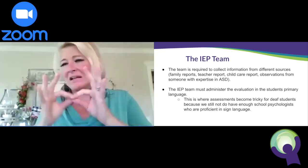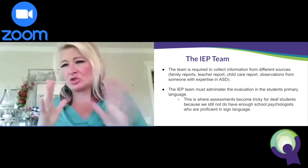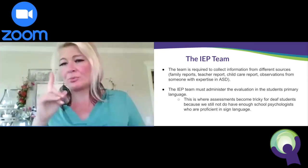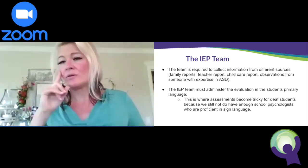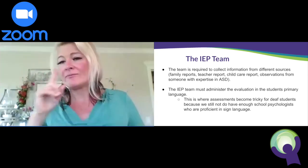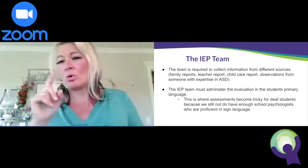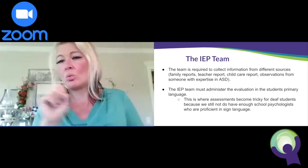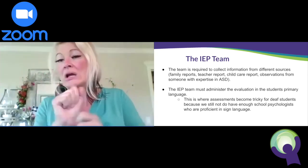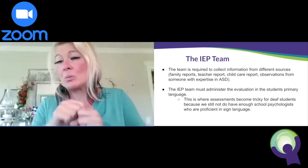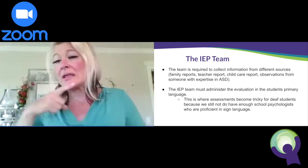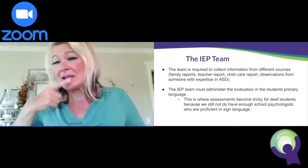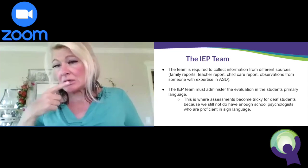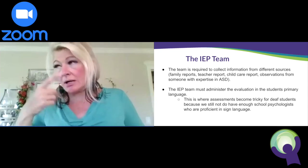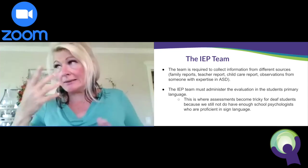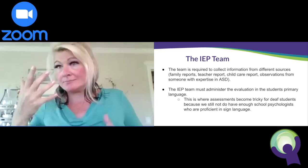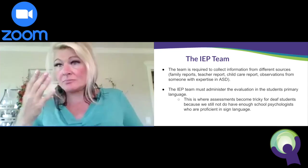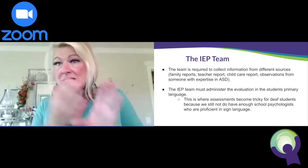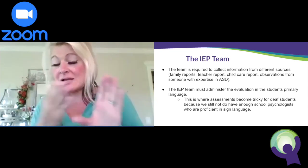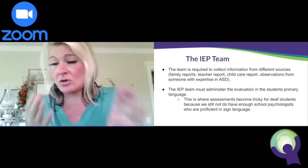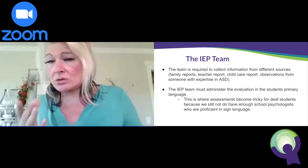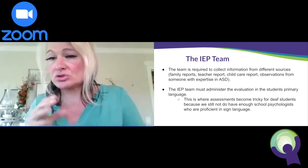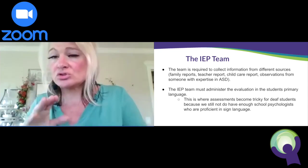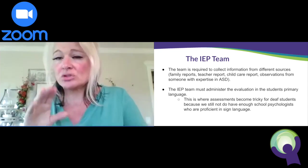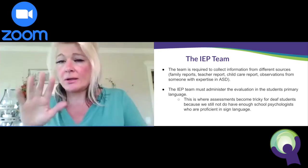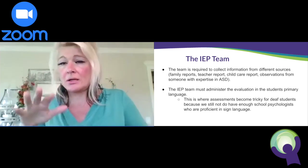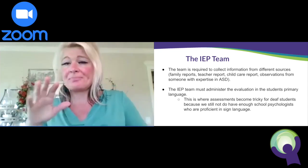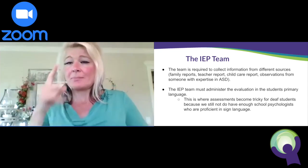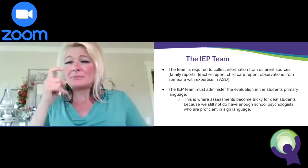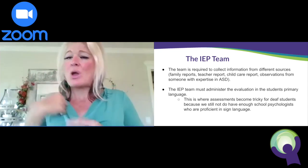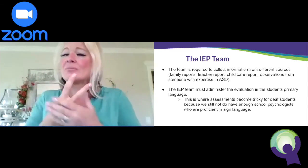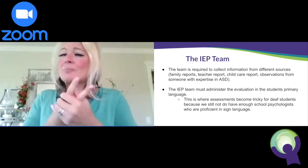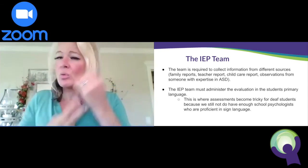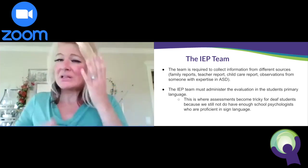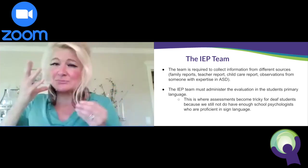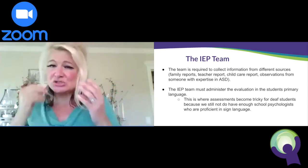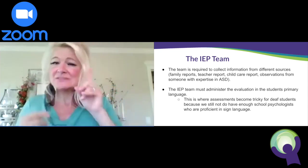and somebody who is very familiar